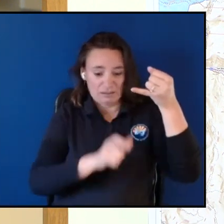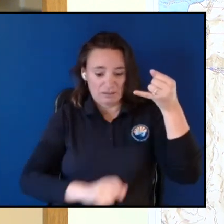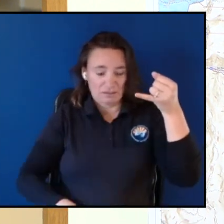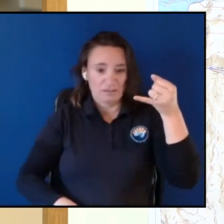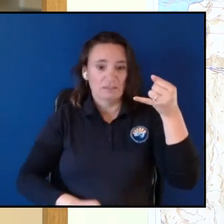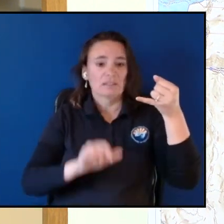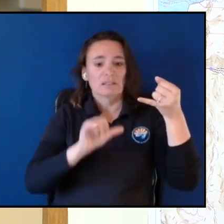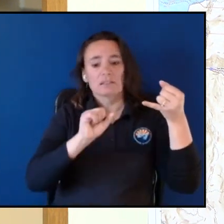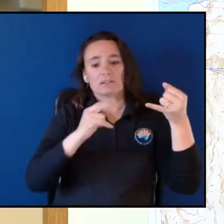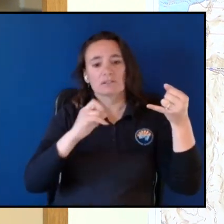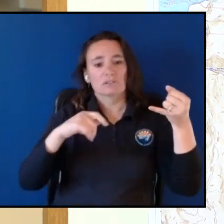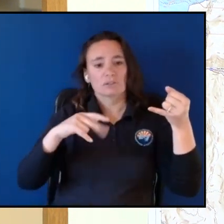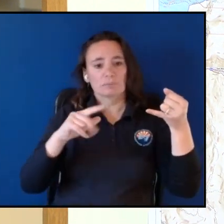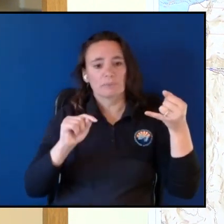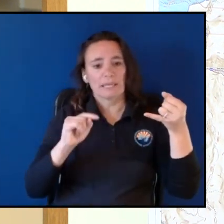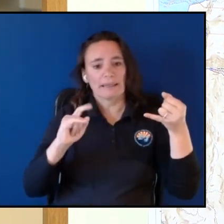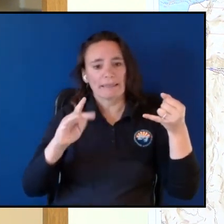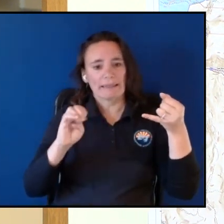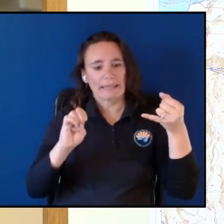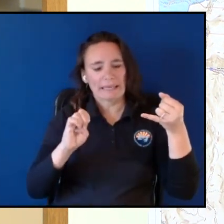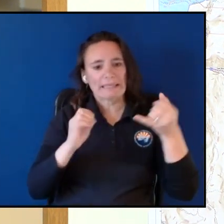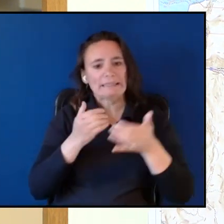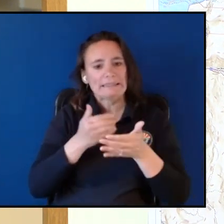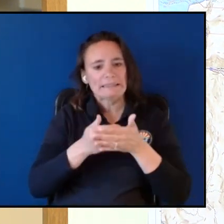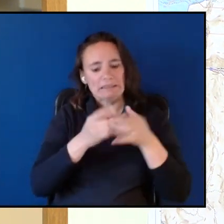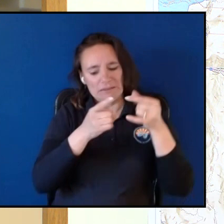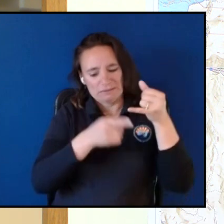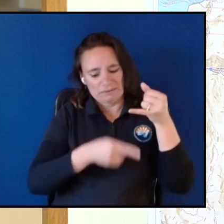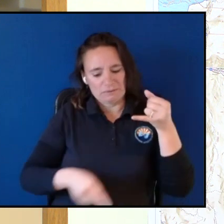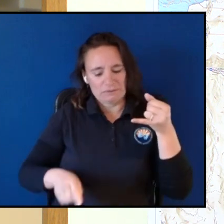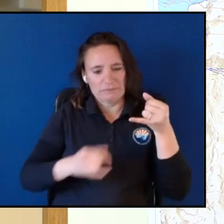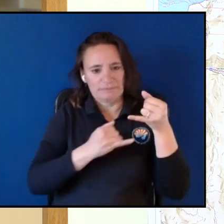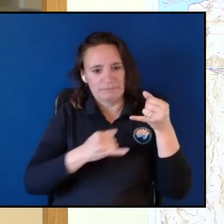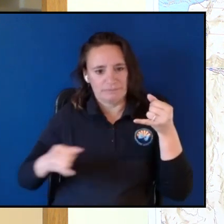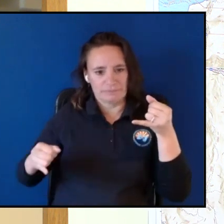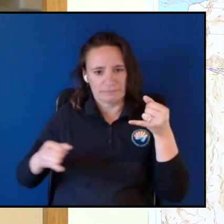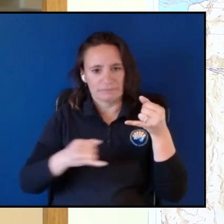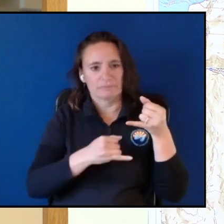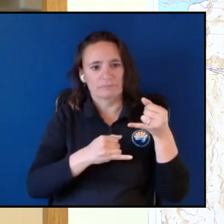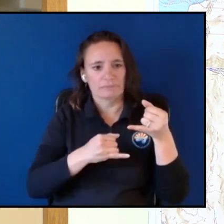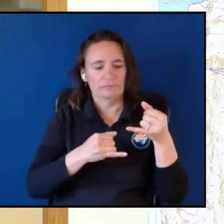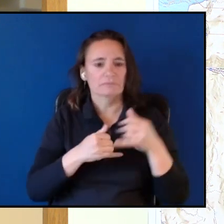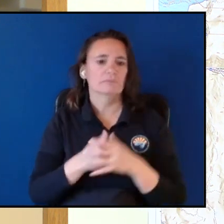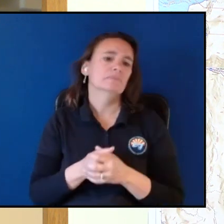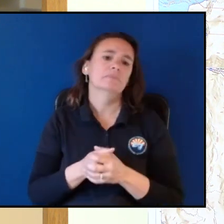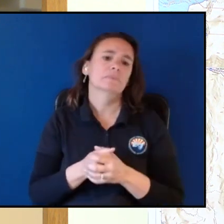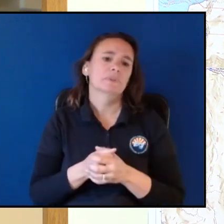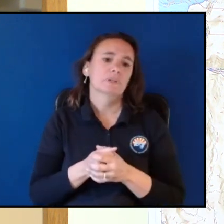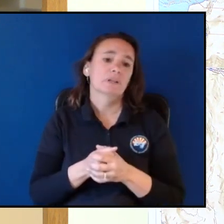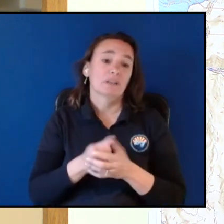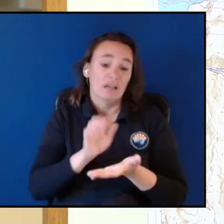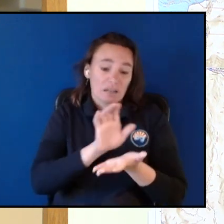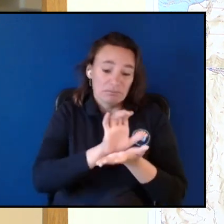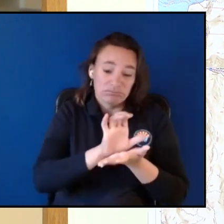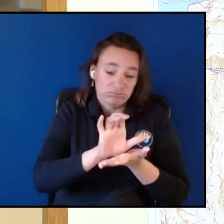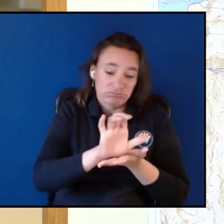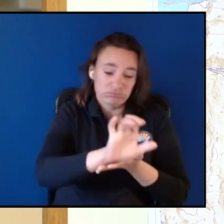to near the zone break. It's not a matter of putting dozer line or hand line or any kind of line all the way around this